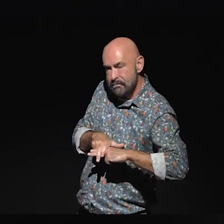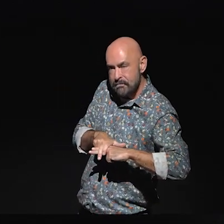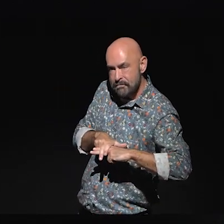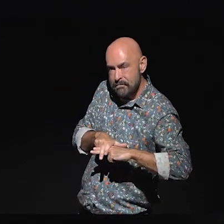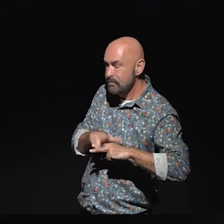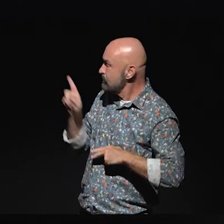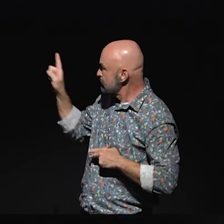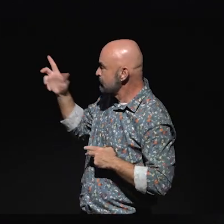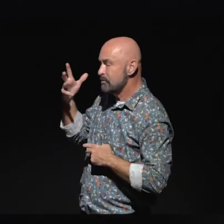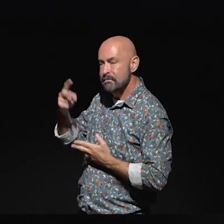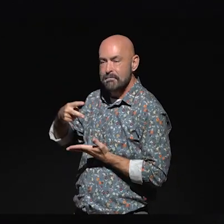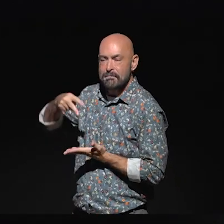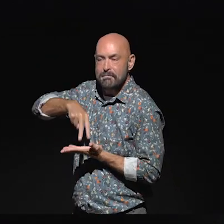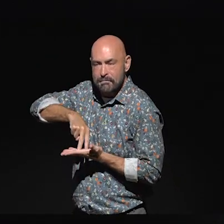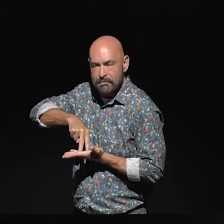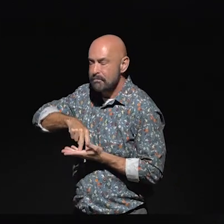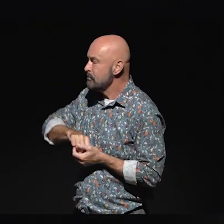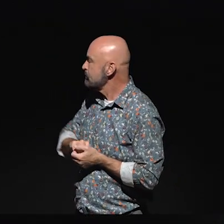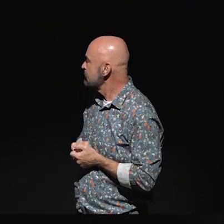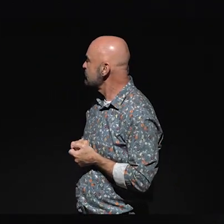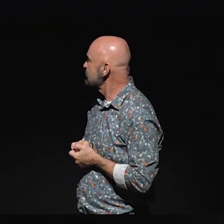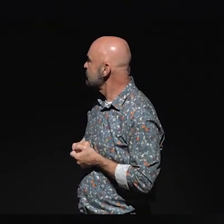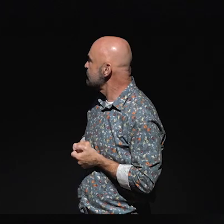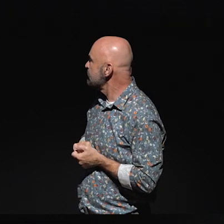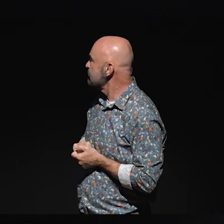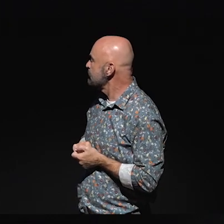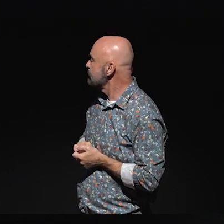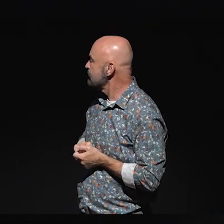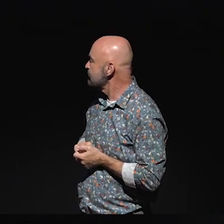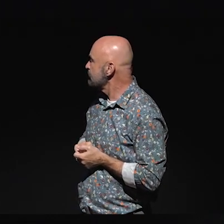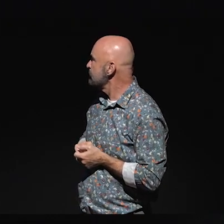shows her in the privacy of her own home